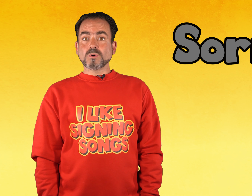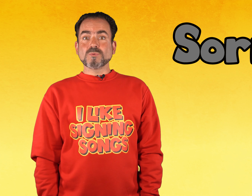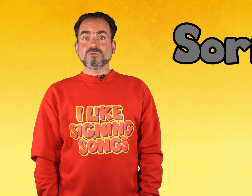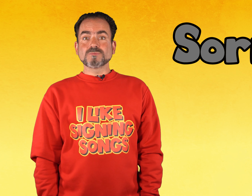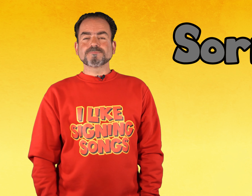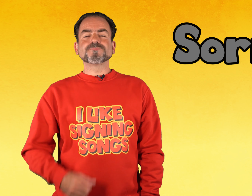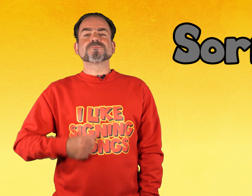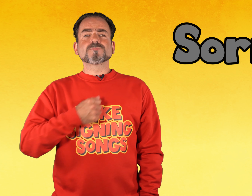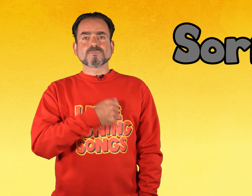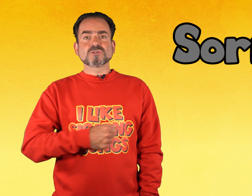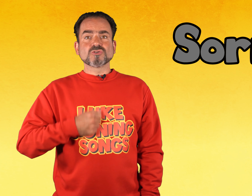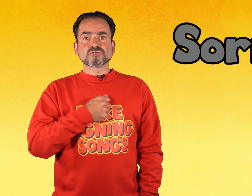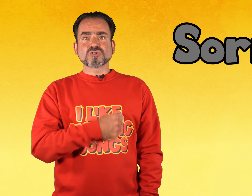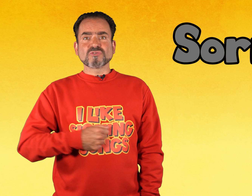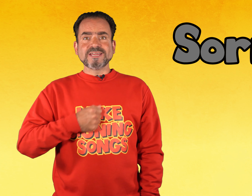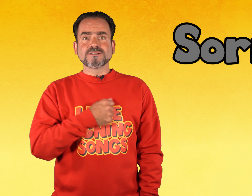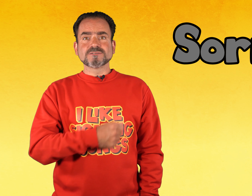One more. Sorry.